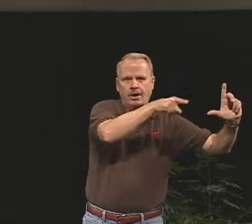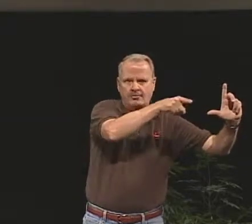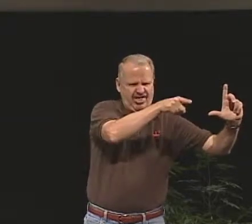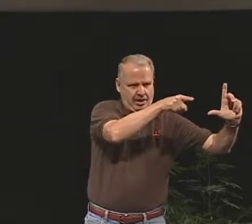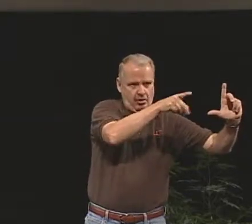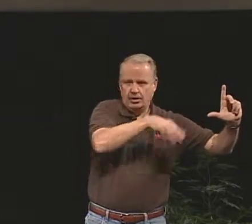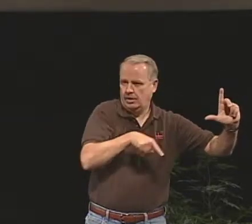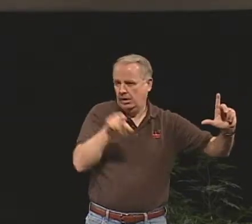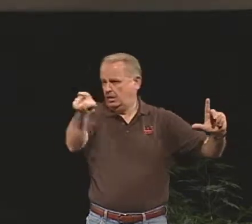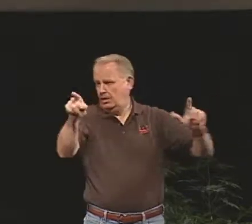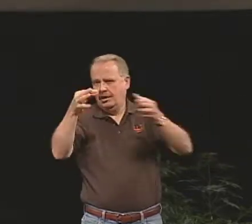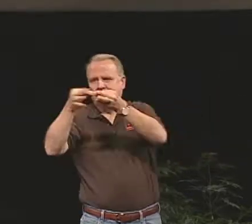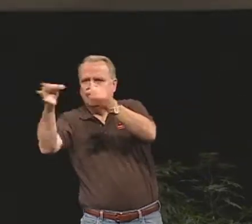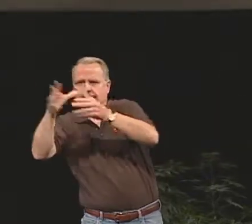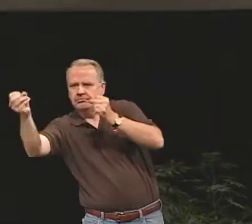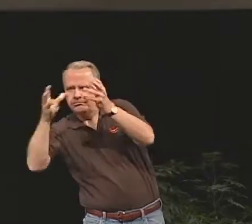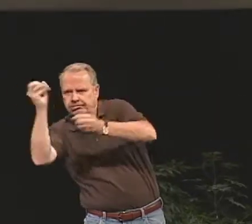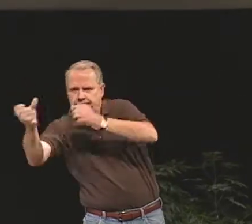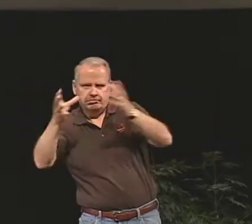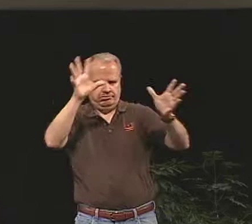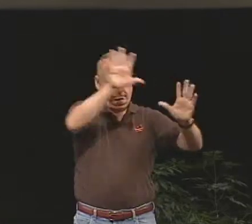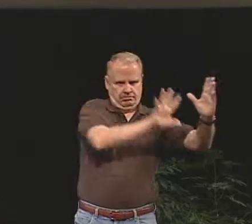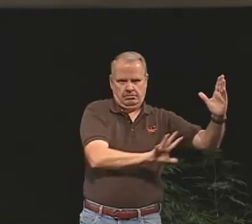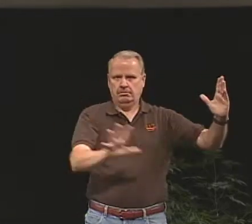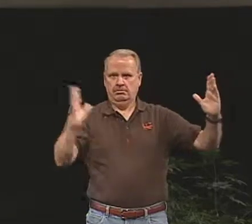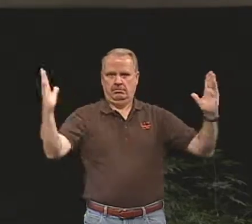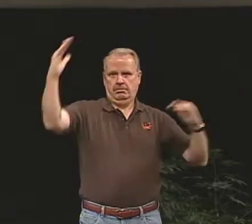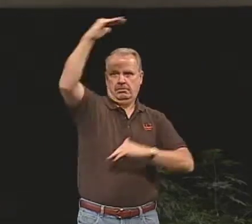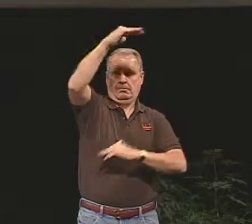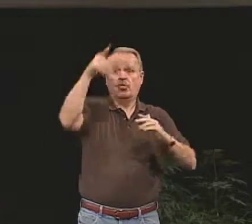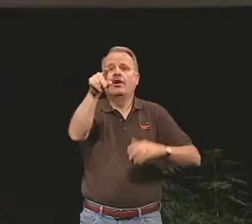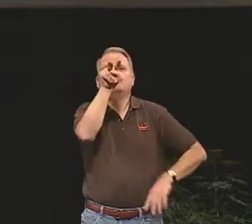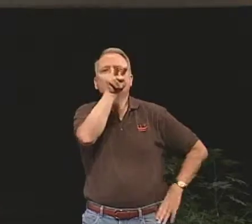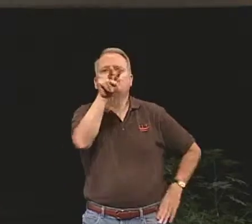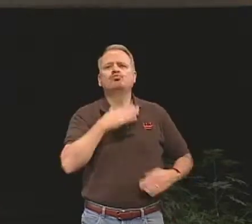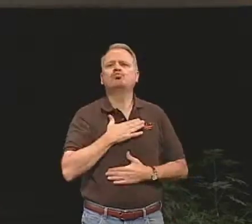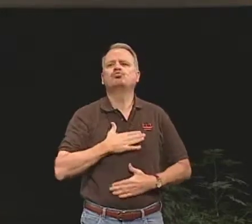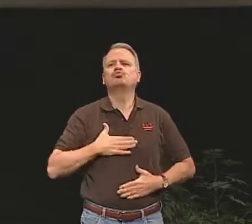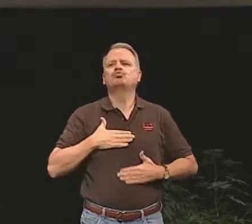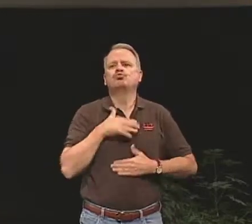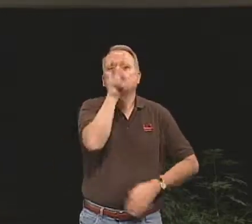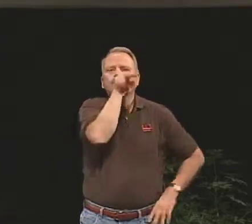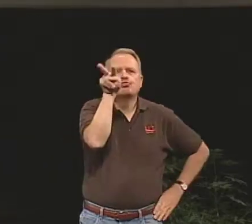Is there a way that we can incorporate technology to put everything centrally located in a place